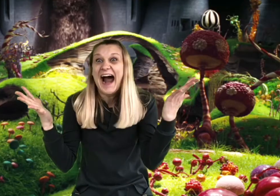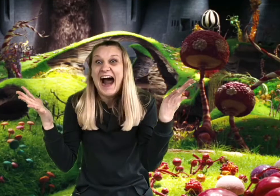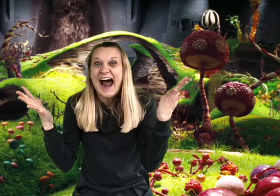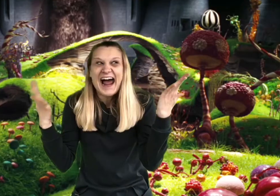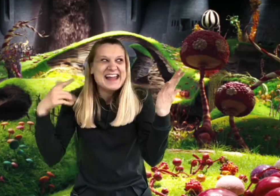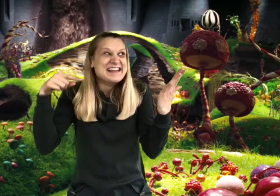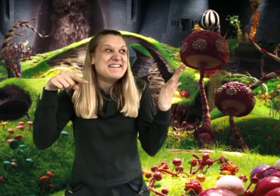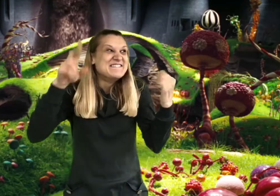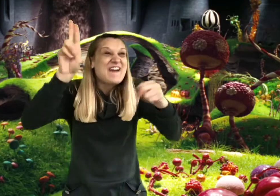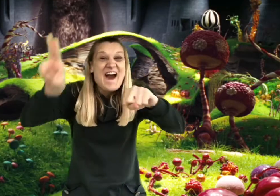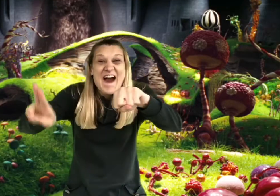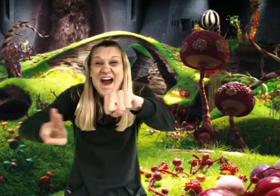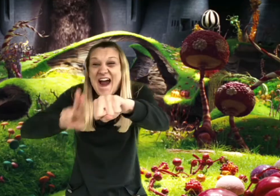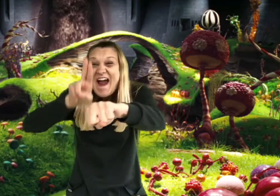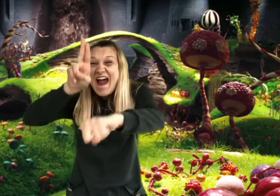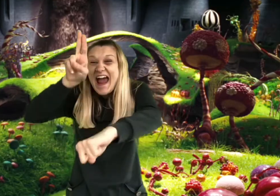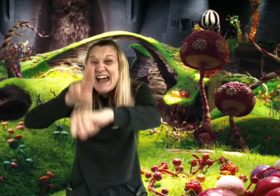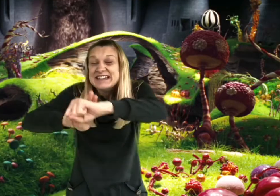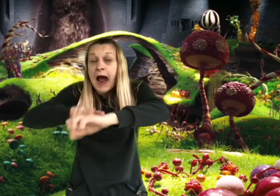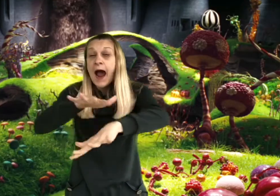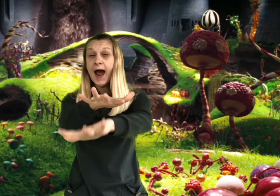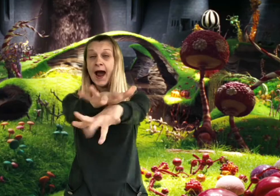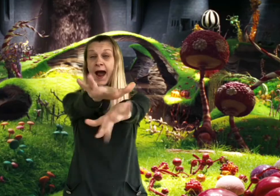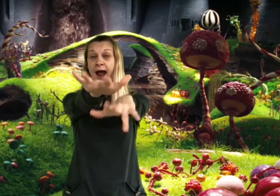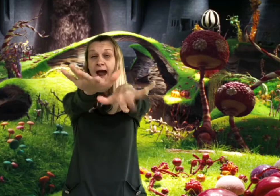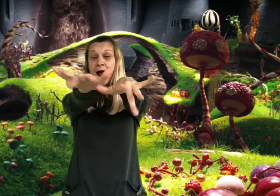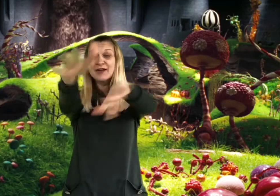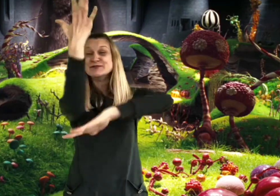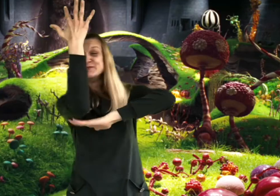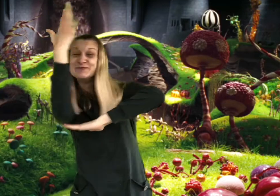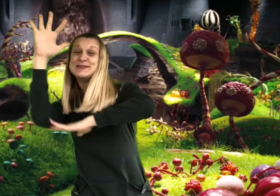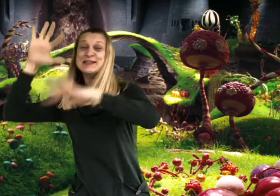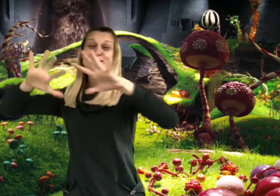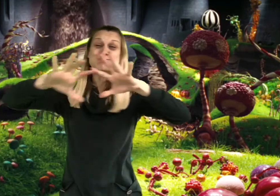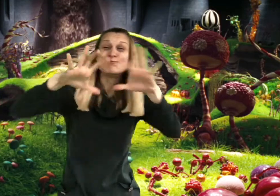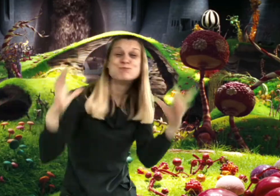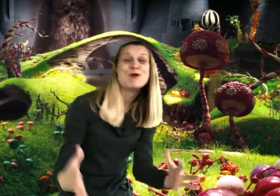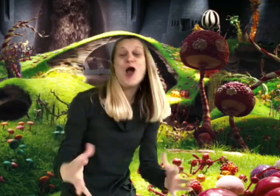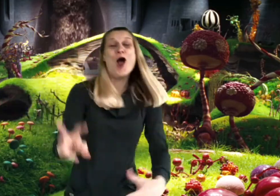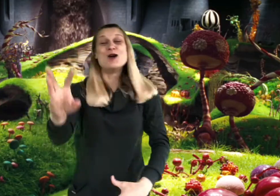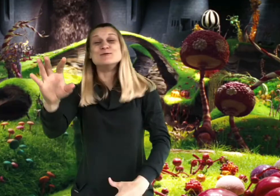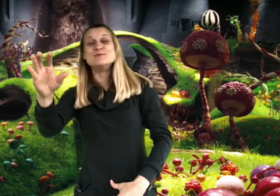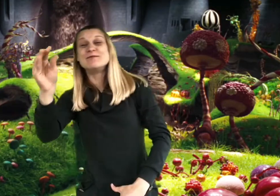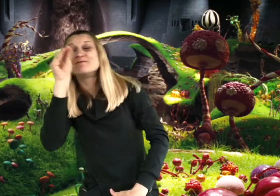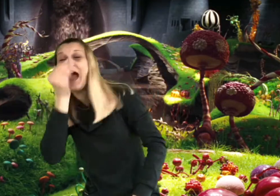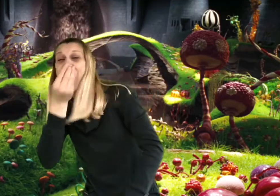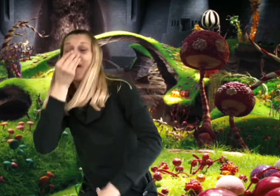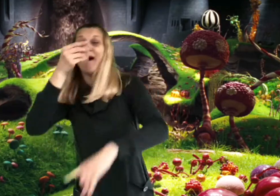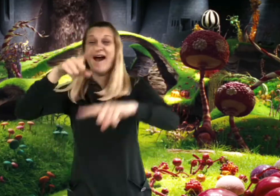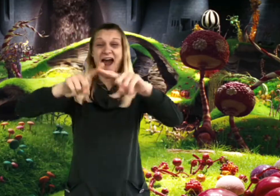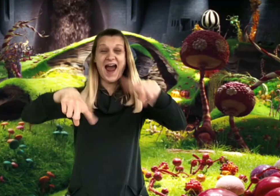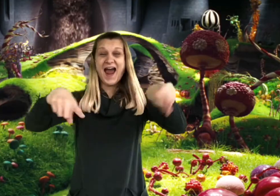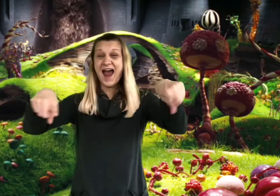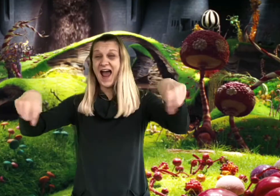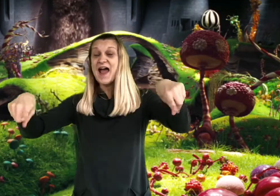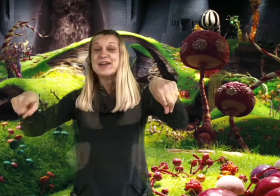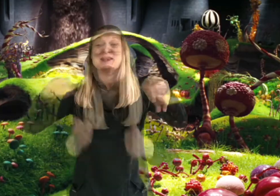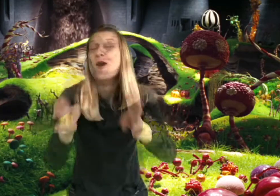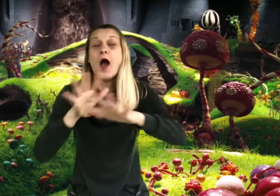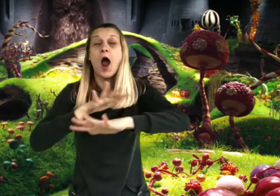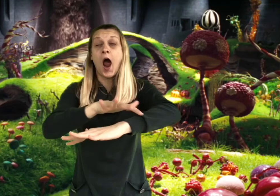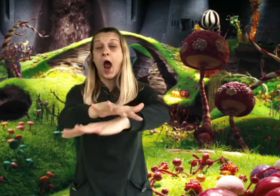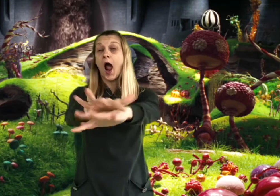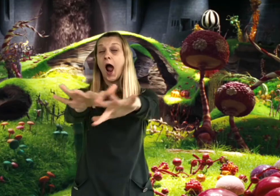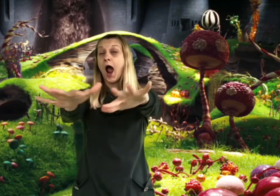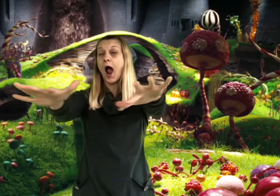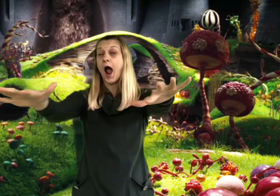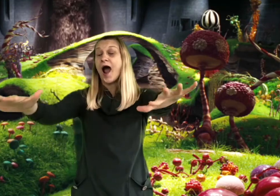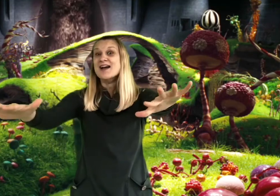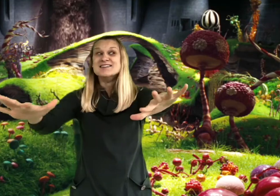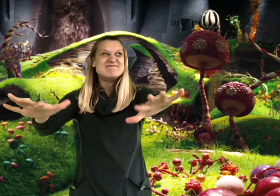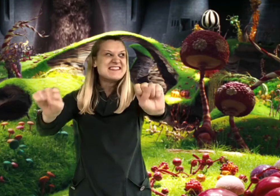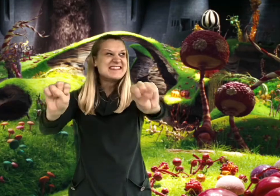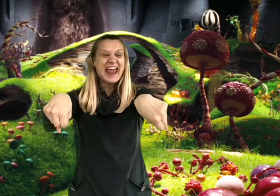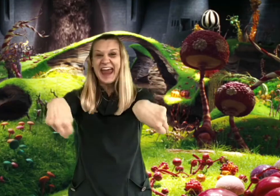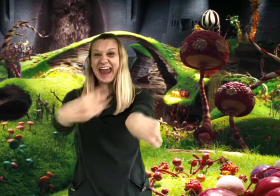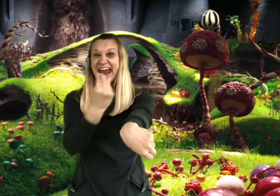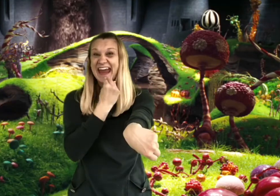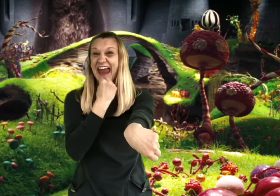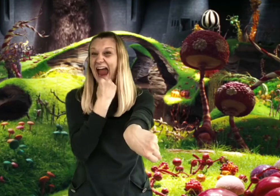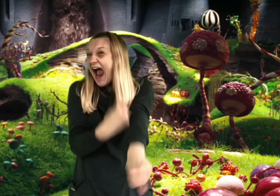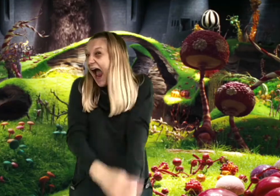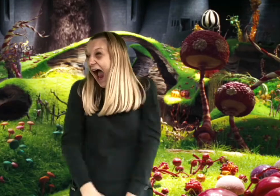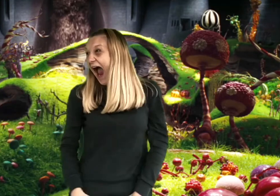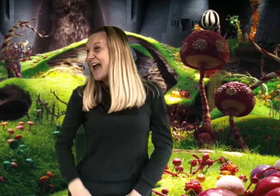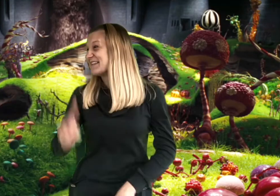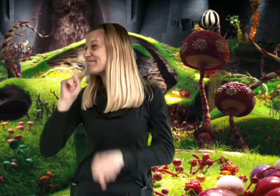He exclaimed, "Of course, everything, including trees, bushes, flowers, is eatable!